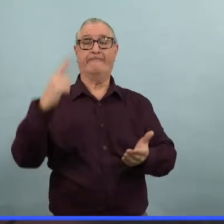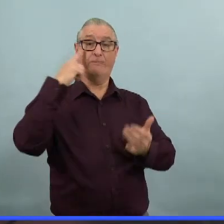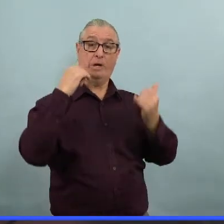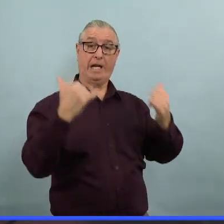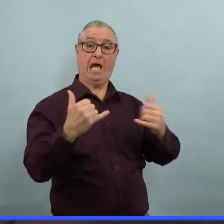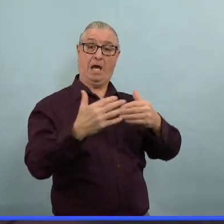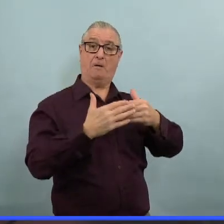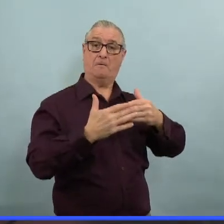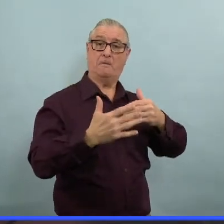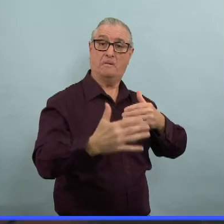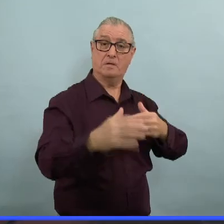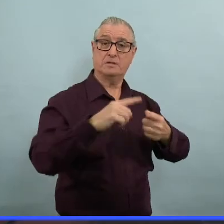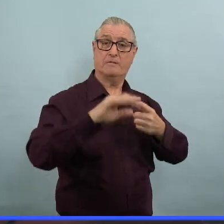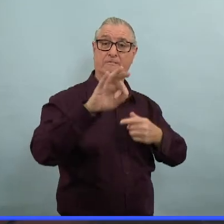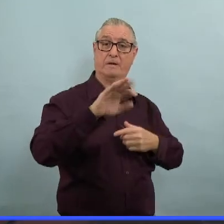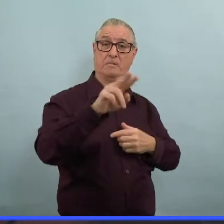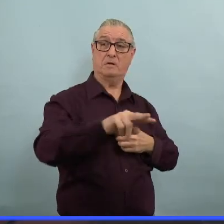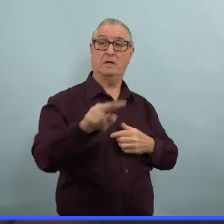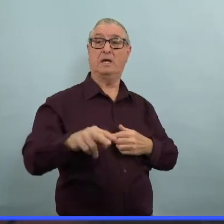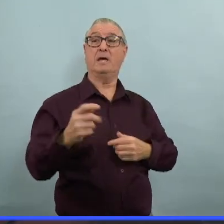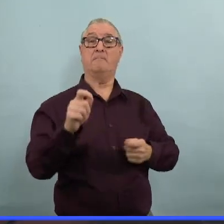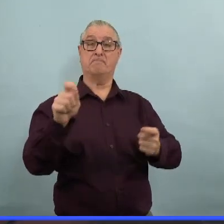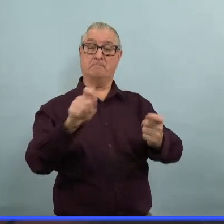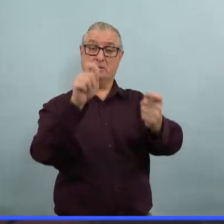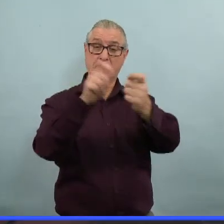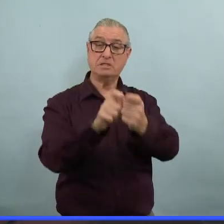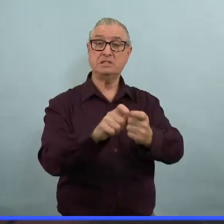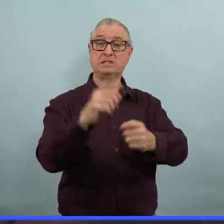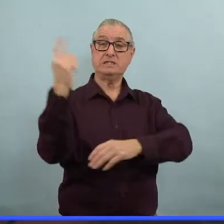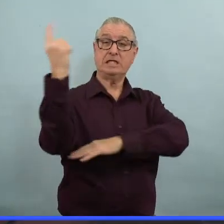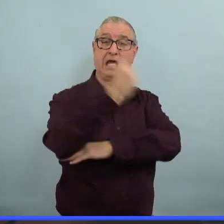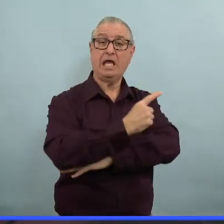and and it's really challenging to come up with a specific dates i think the message is that